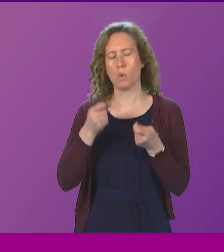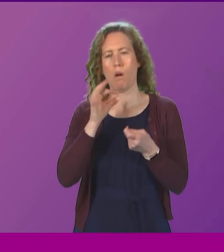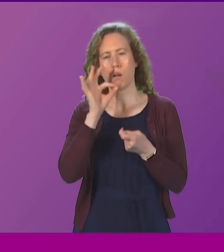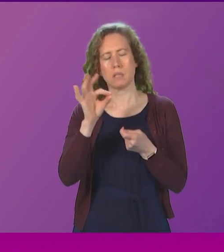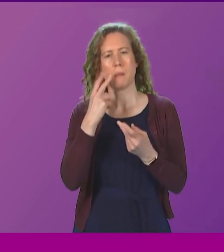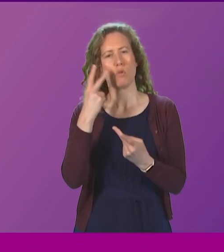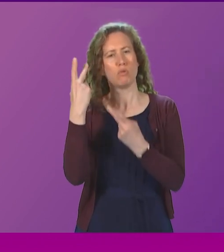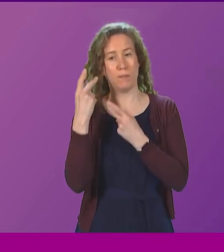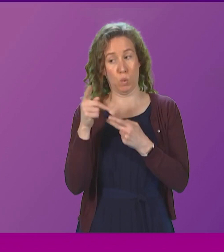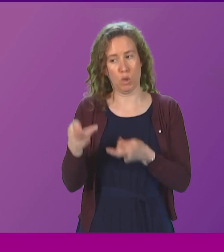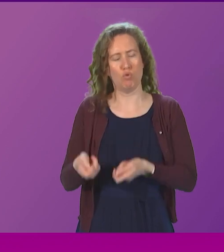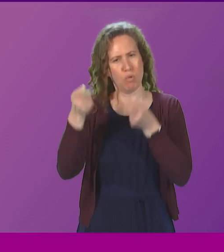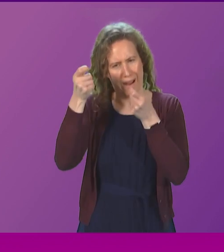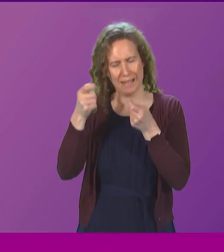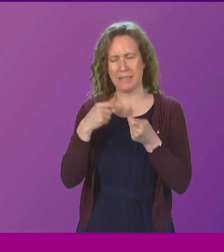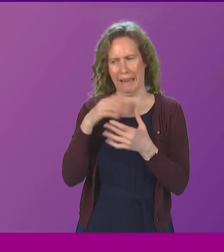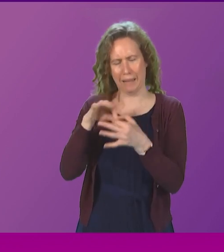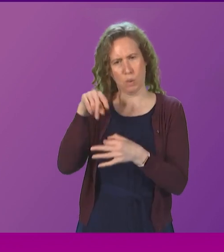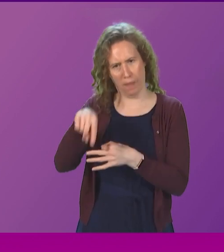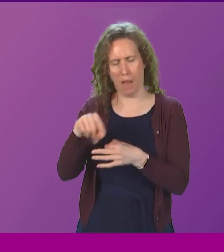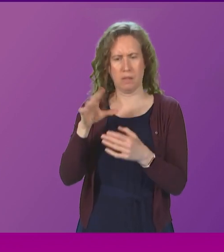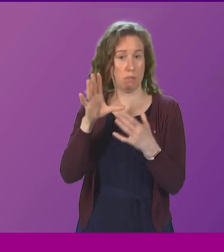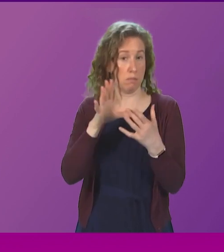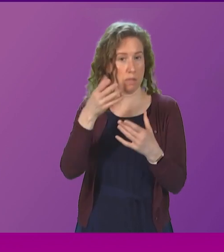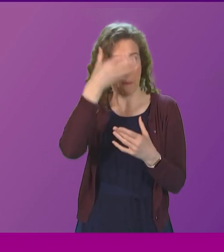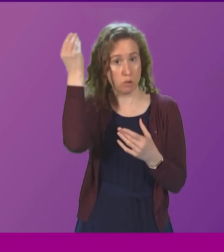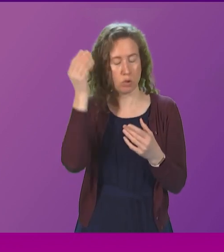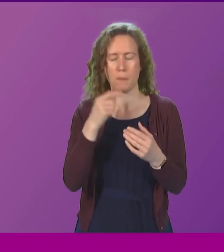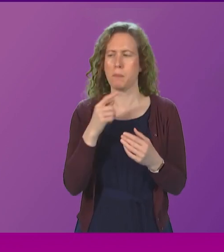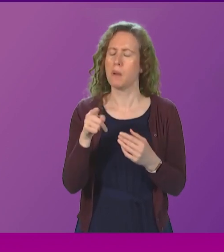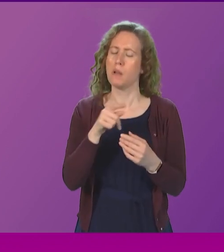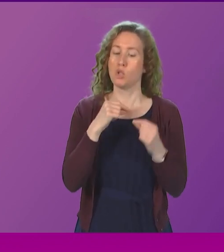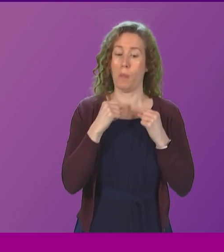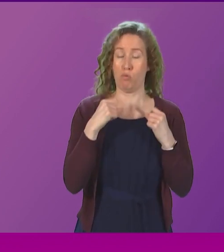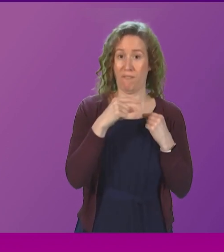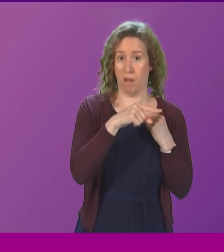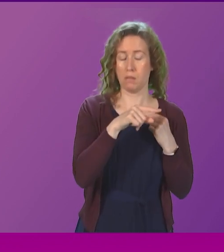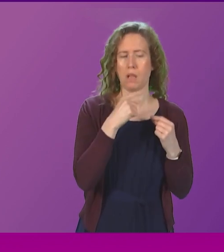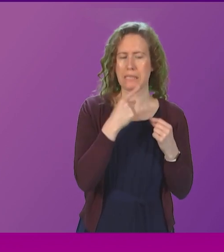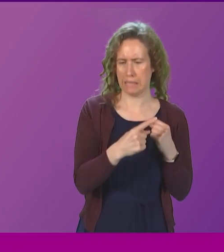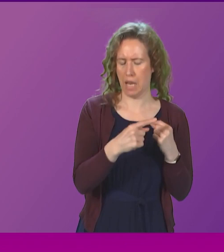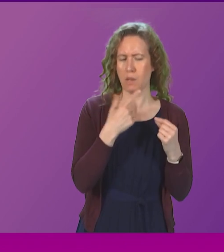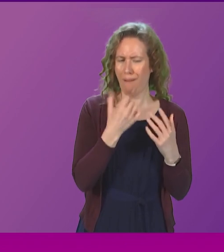First Minister raised. Can the review address the professor’s comment that there are tests that can detect amyloid,